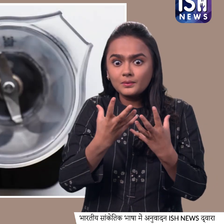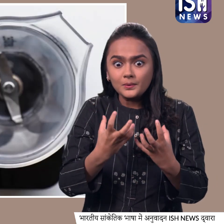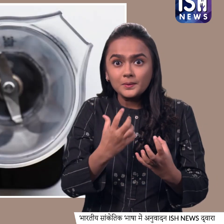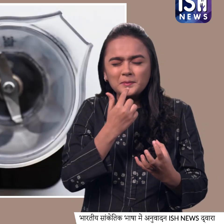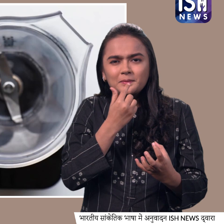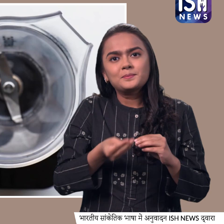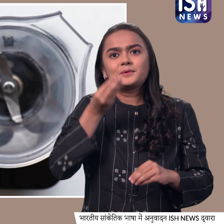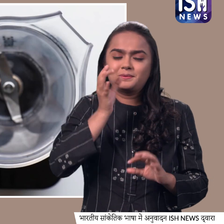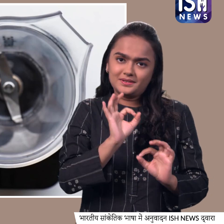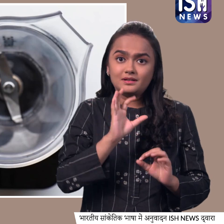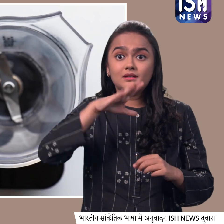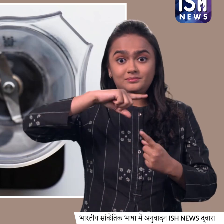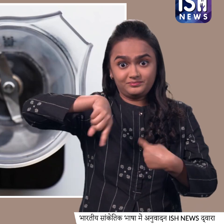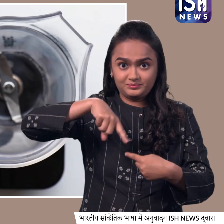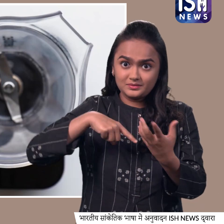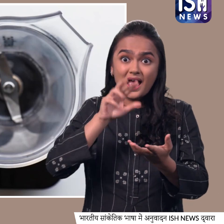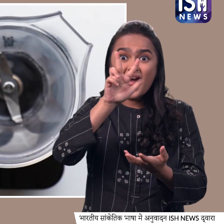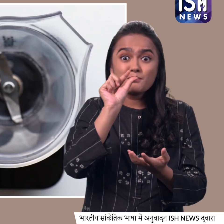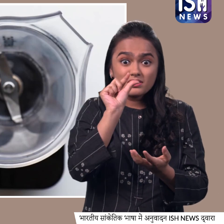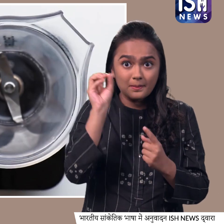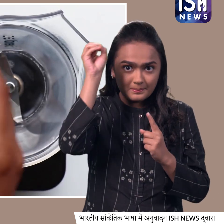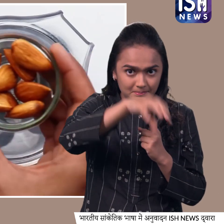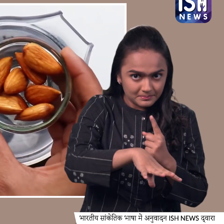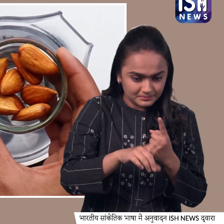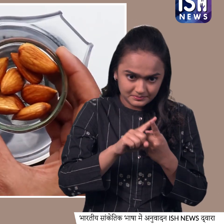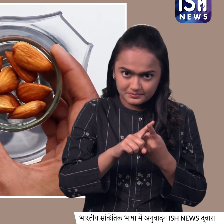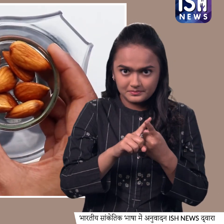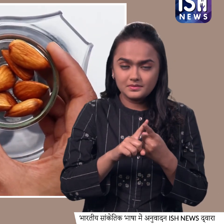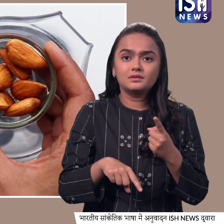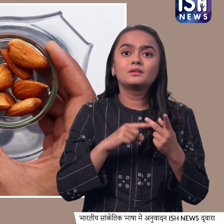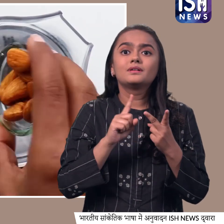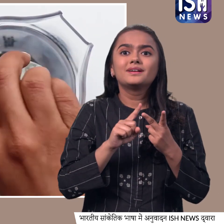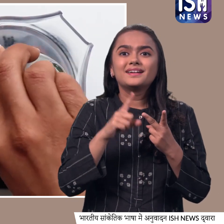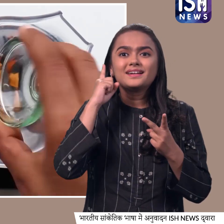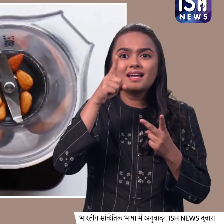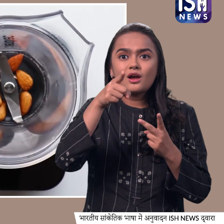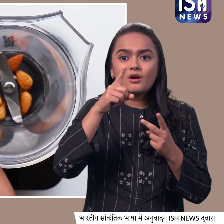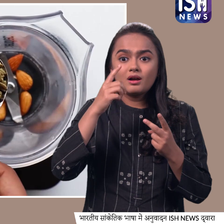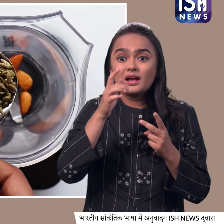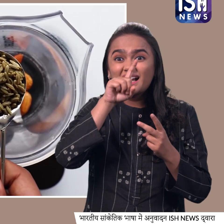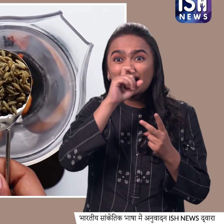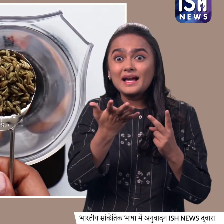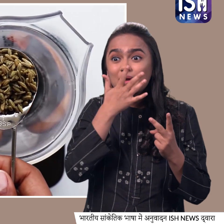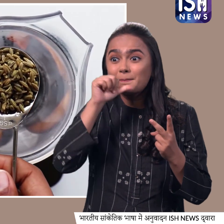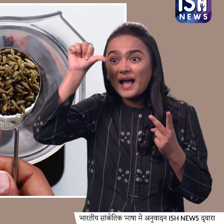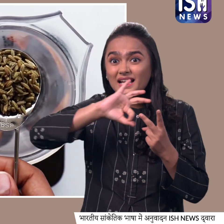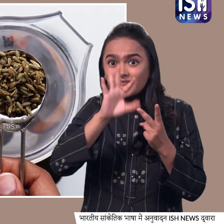Then in a blender, add 8 soaked almonds, 1 Tbsp soaked fennel seeds,